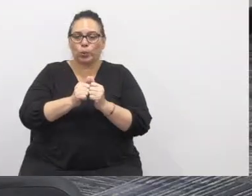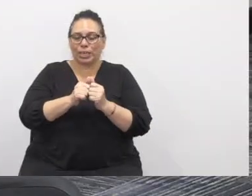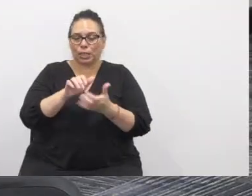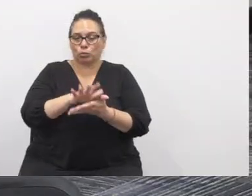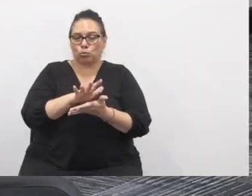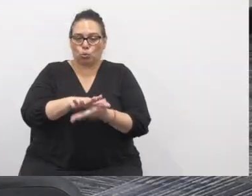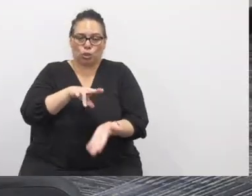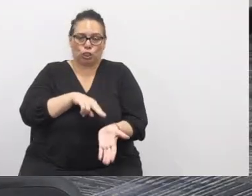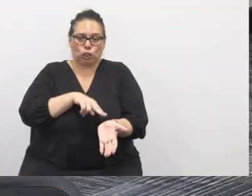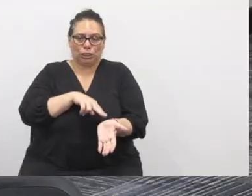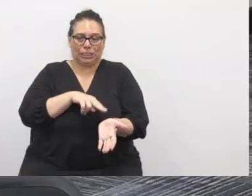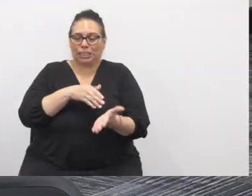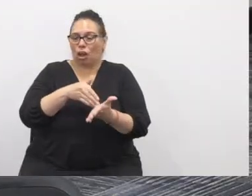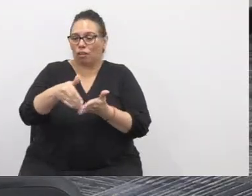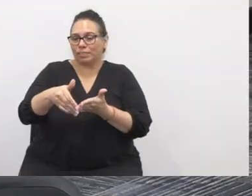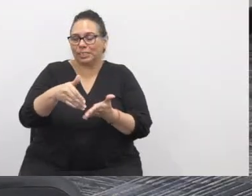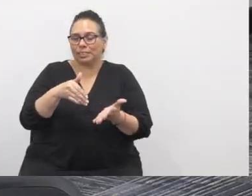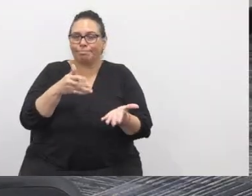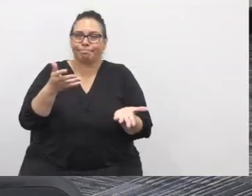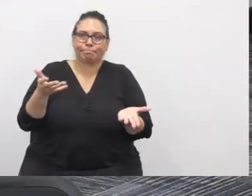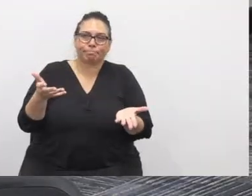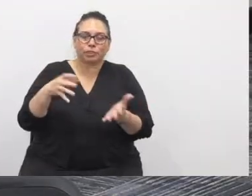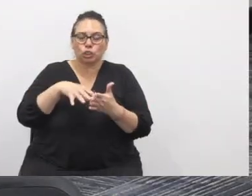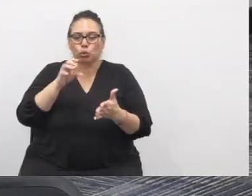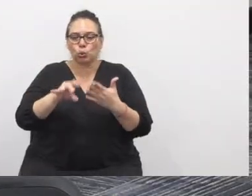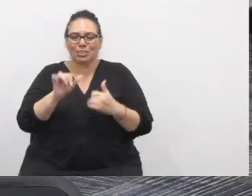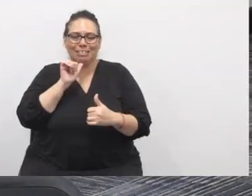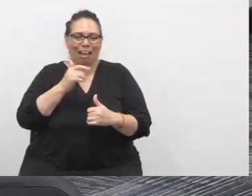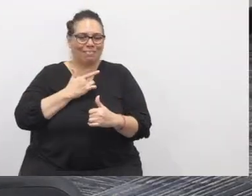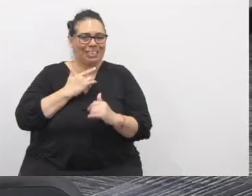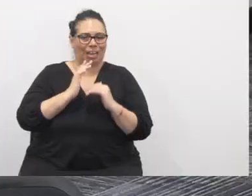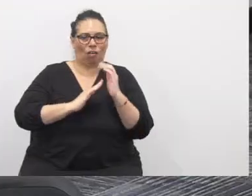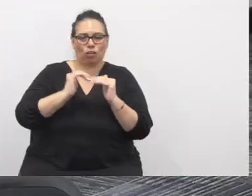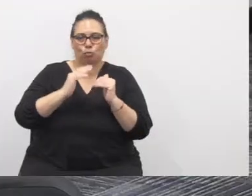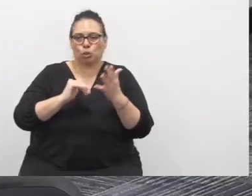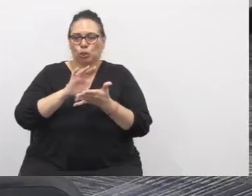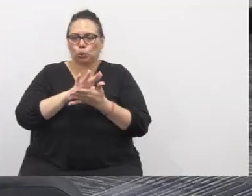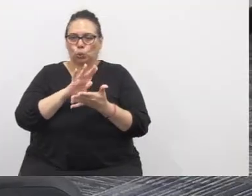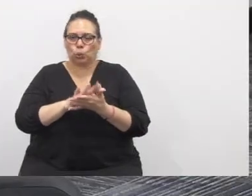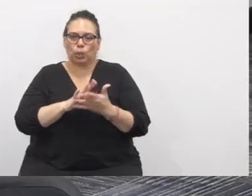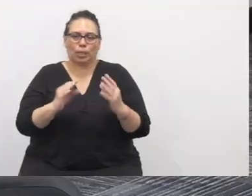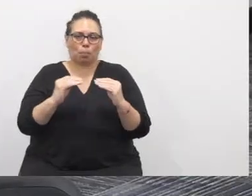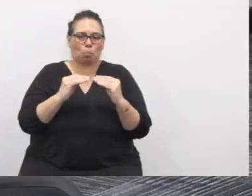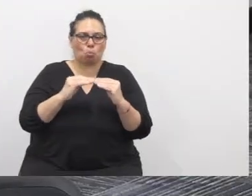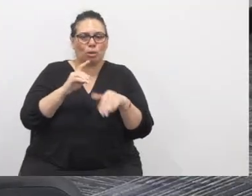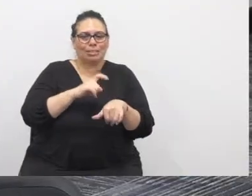'Cause oftentimes students that may be not feeling comfortable at school might spend a little more time in the nurse's office.